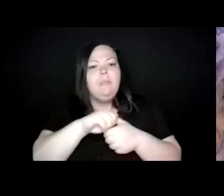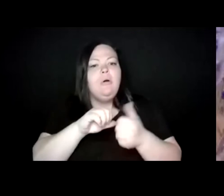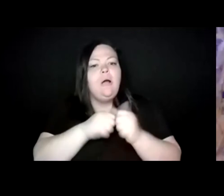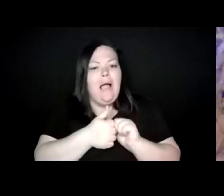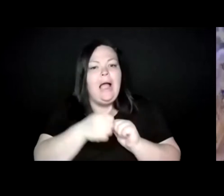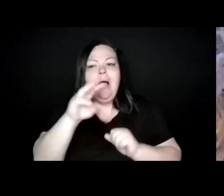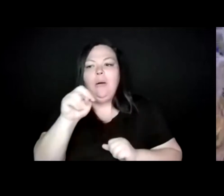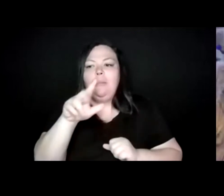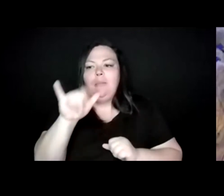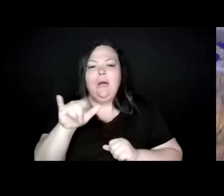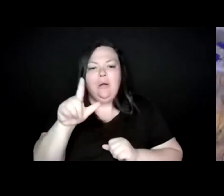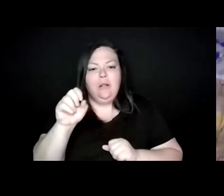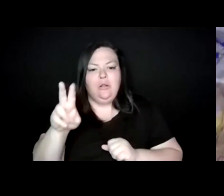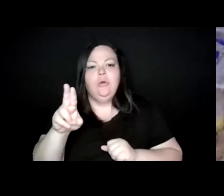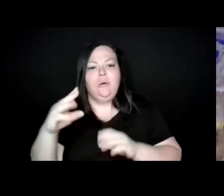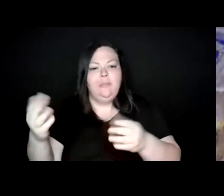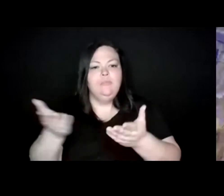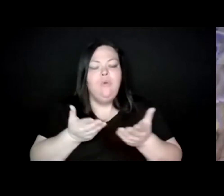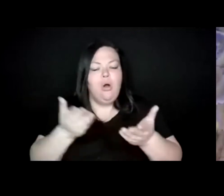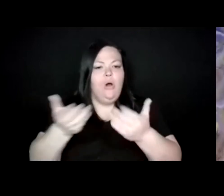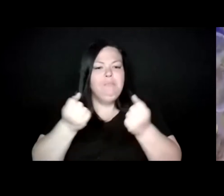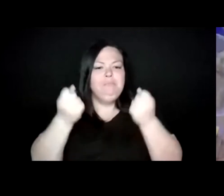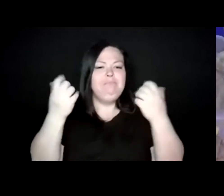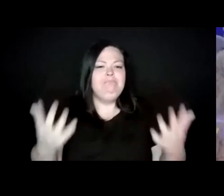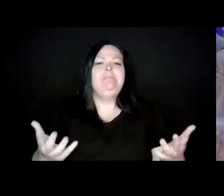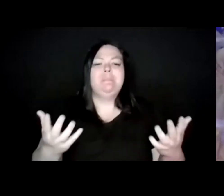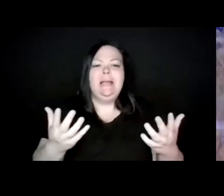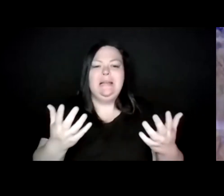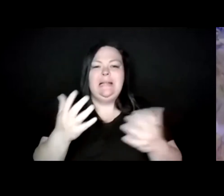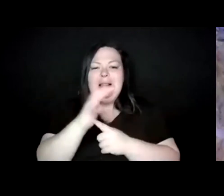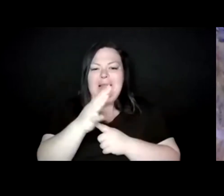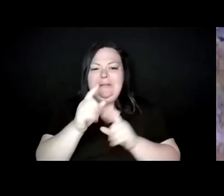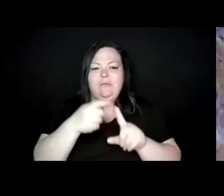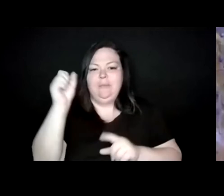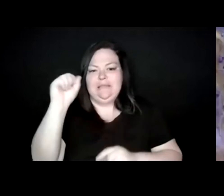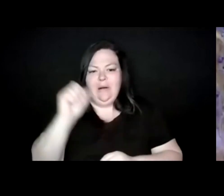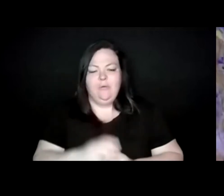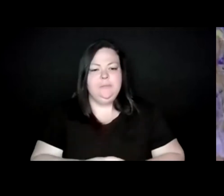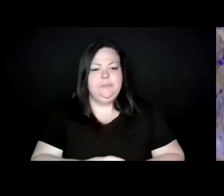you bouquets upon bouquets of fresh malunggay leaves from seattle. you are now a sorceress